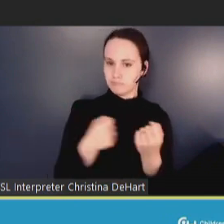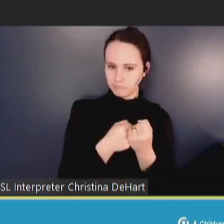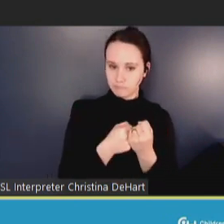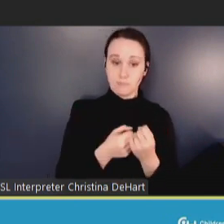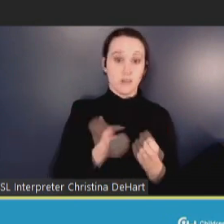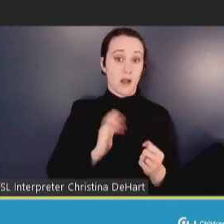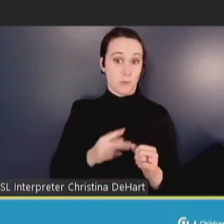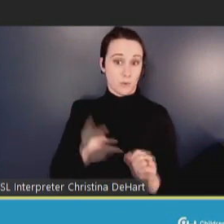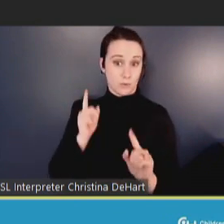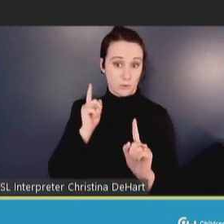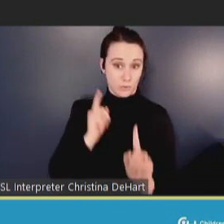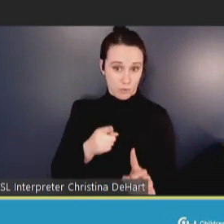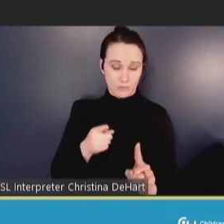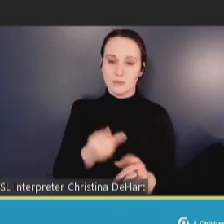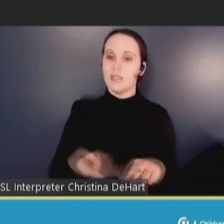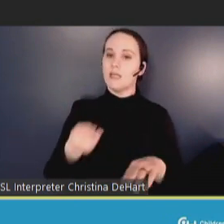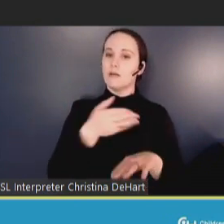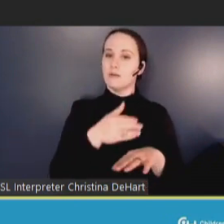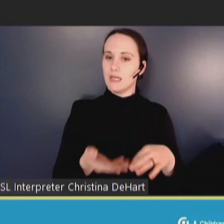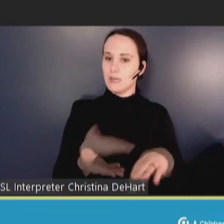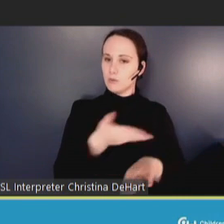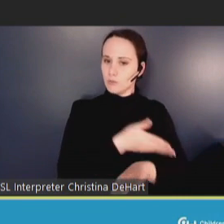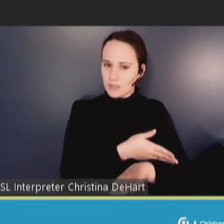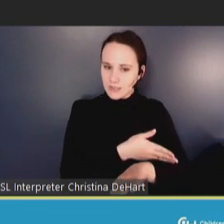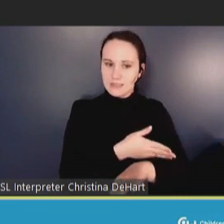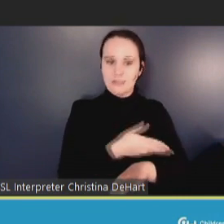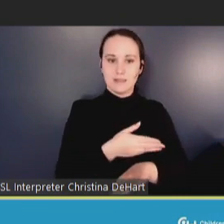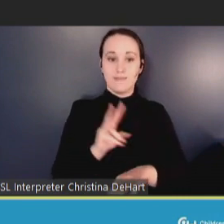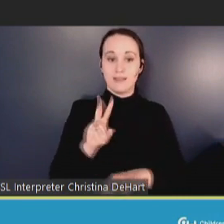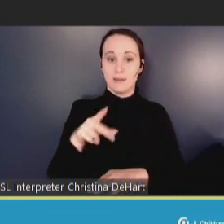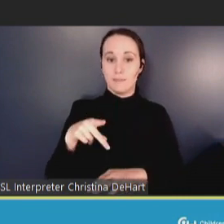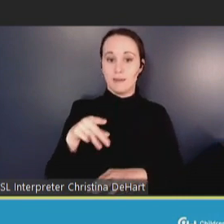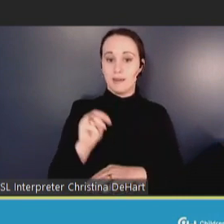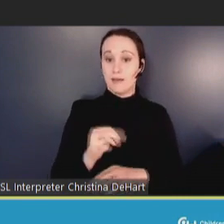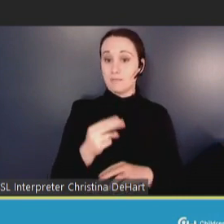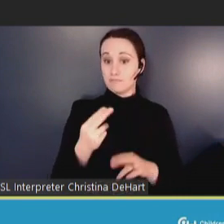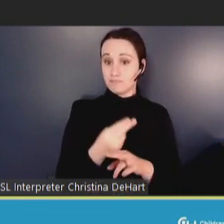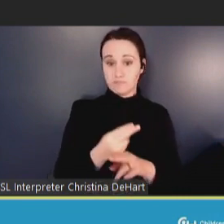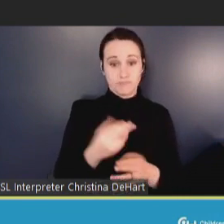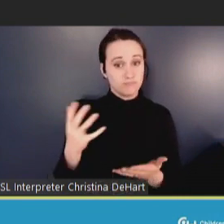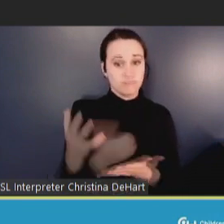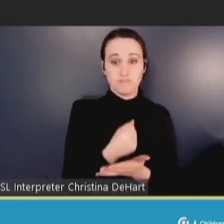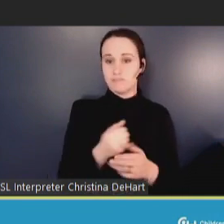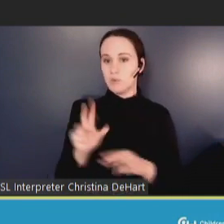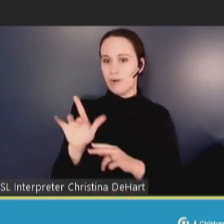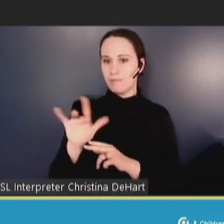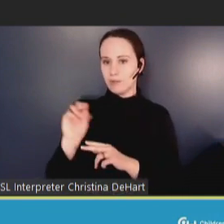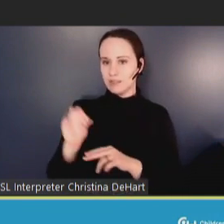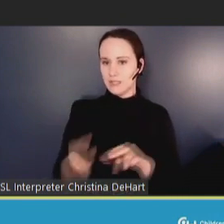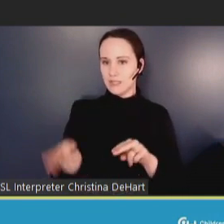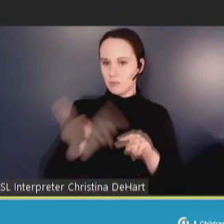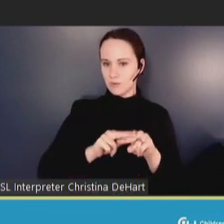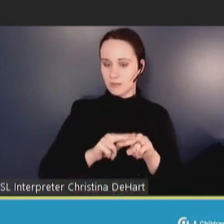VPM utilization by 25 percent. We do expect this work to host a multitude of benefits,